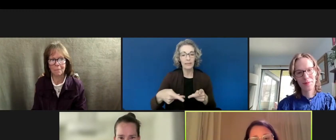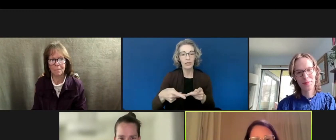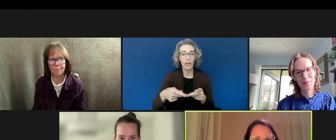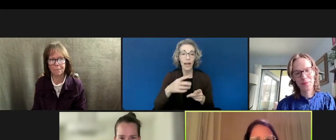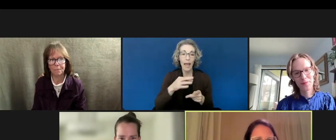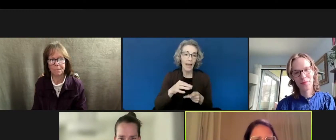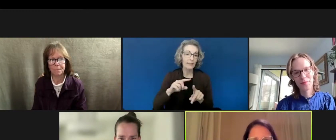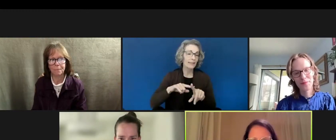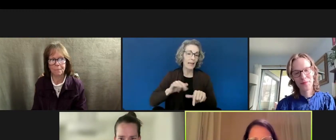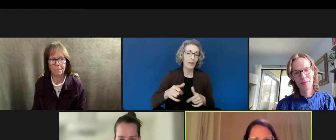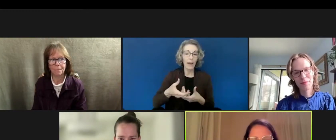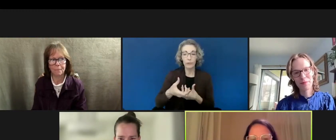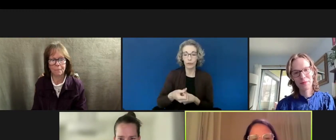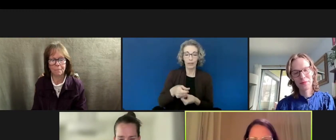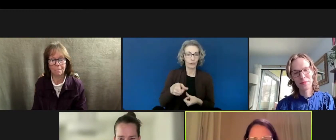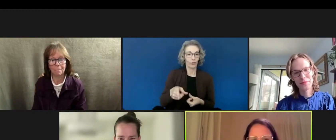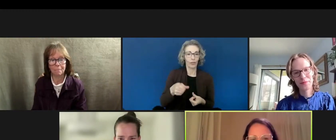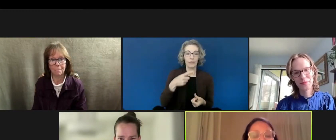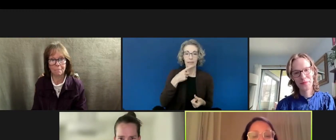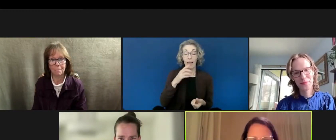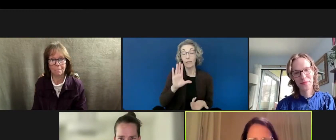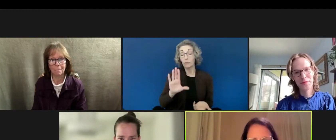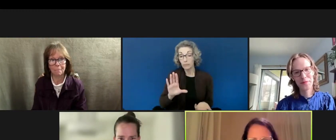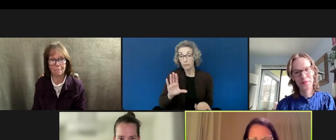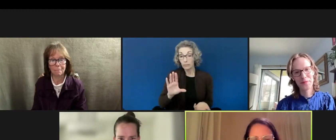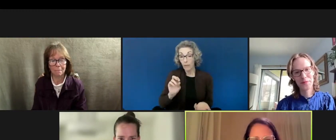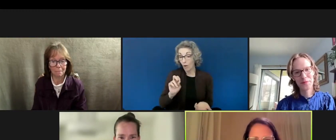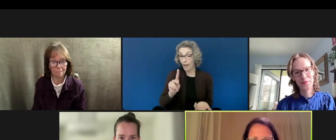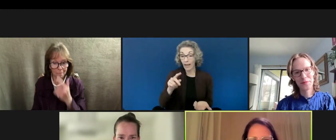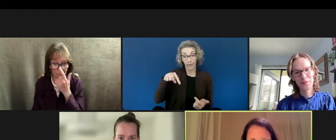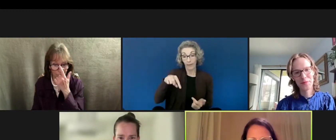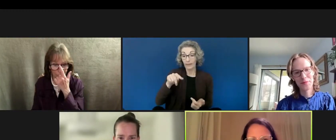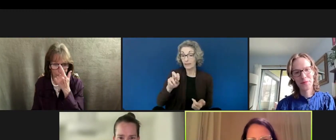And saying the task is for both of us, not just for me to prepare.